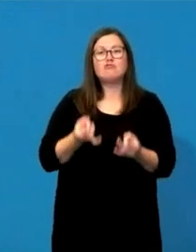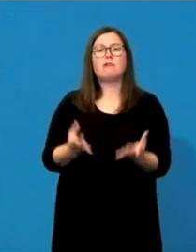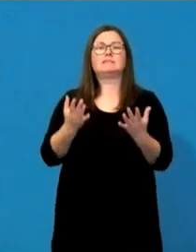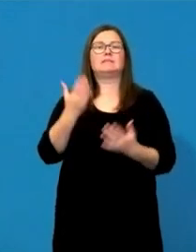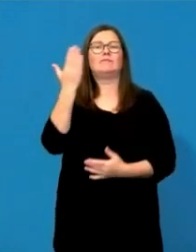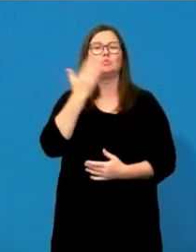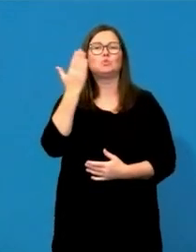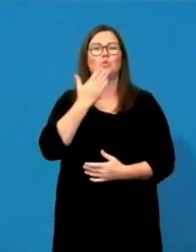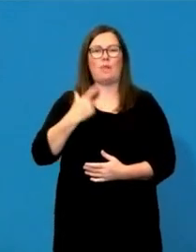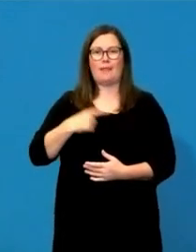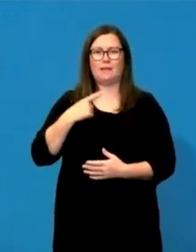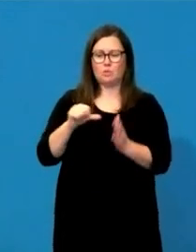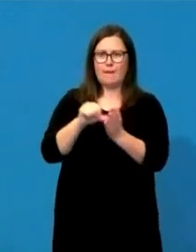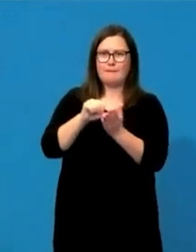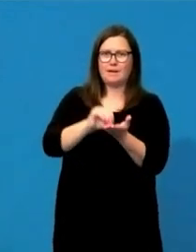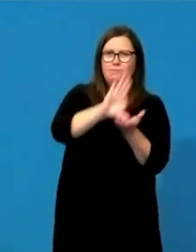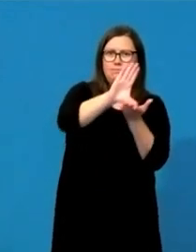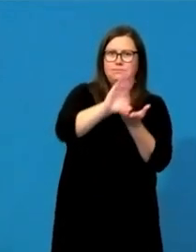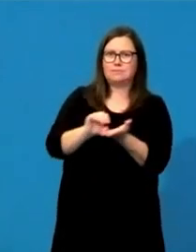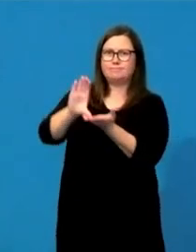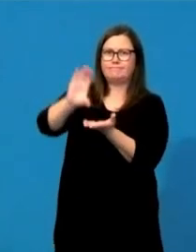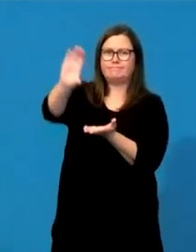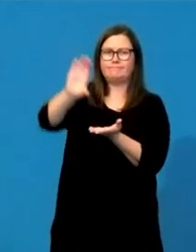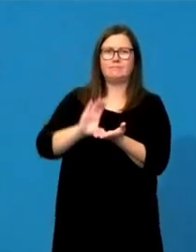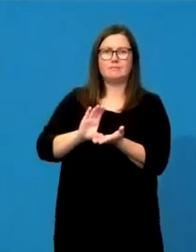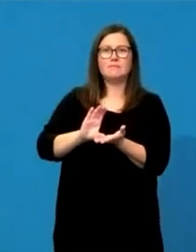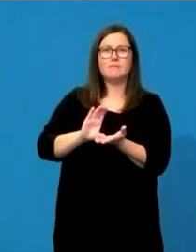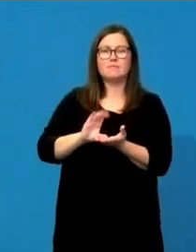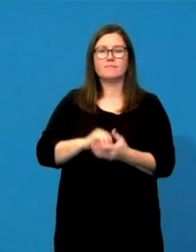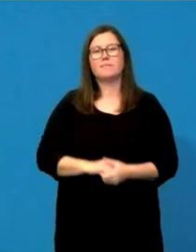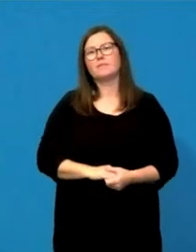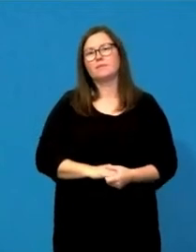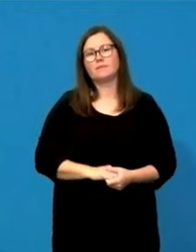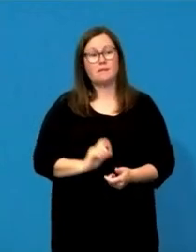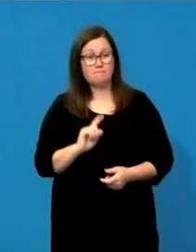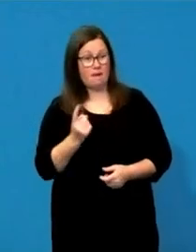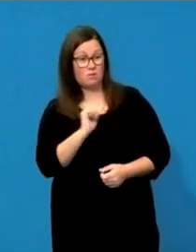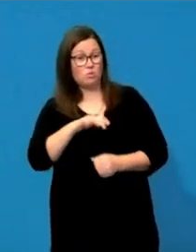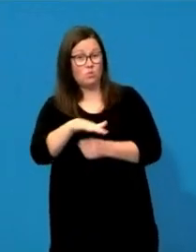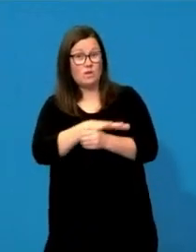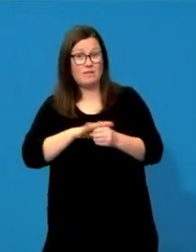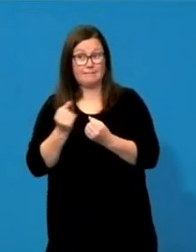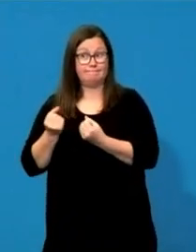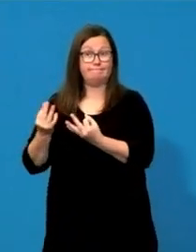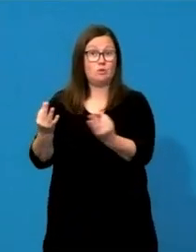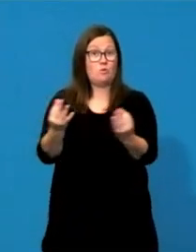And there had not been the services available that allow you and the boys to